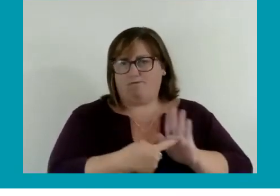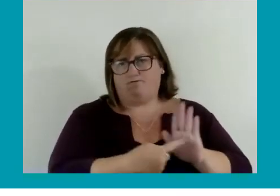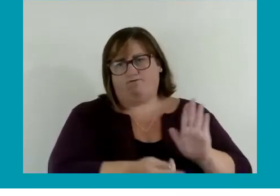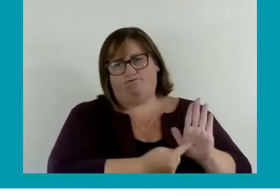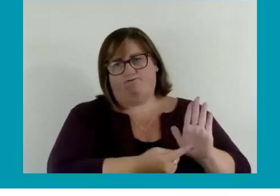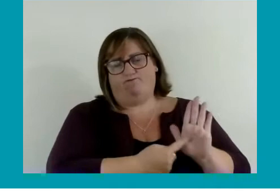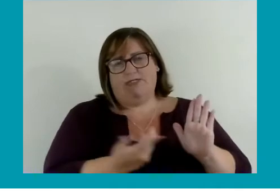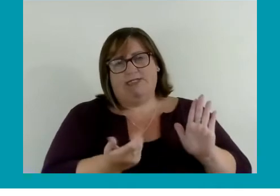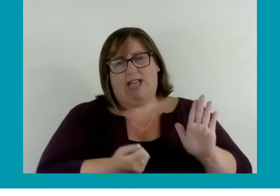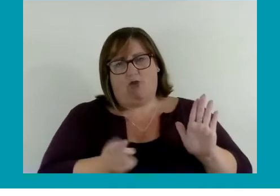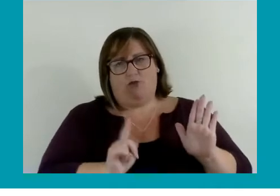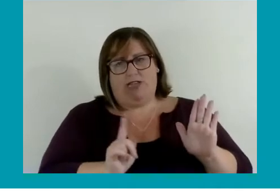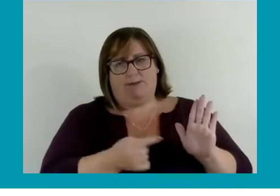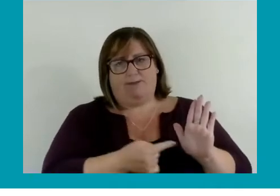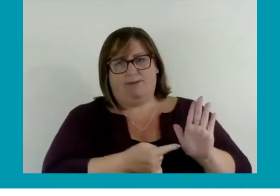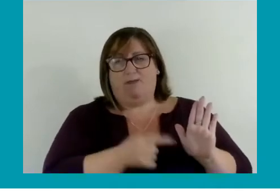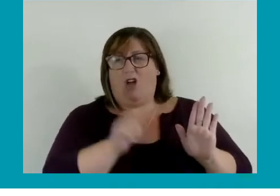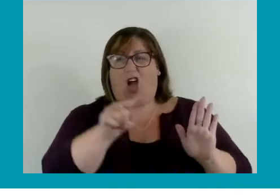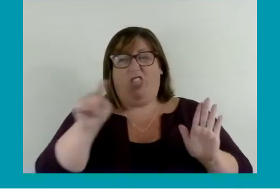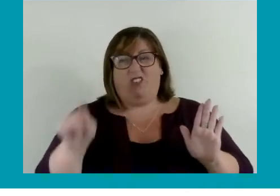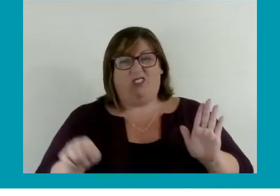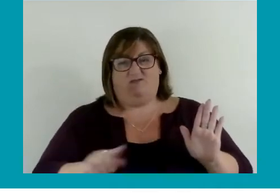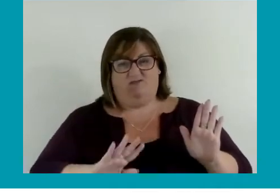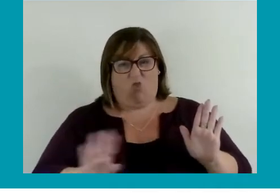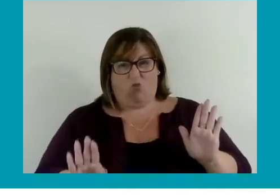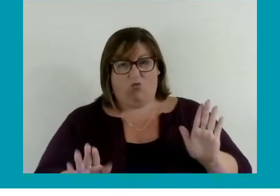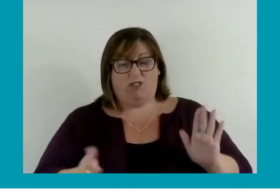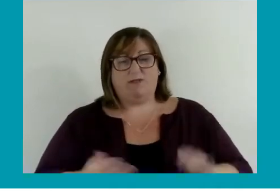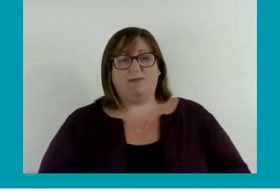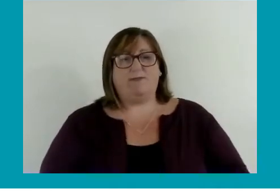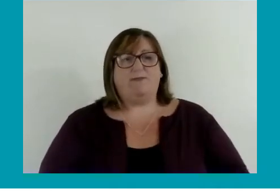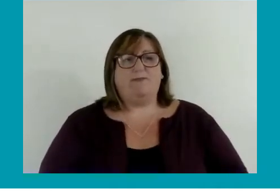a little bit more about what what the benefits are around sharing the salary with with with